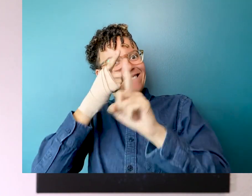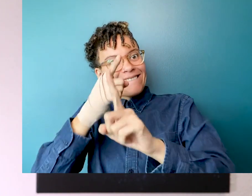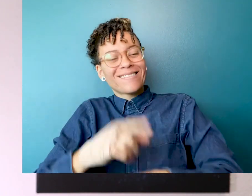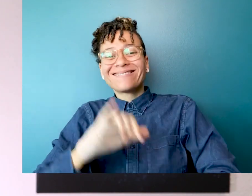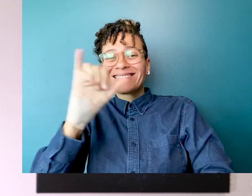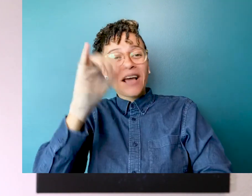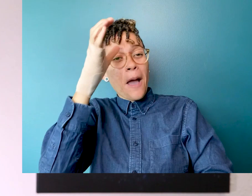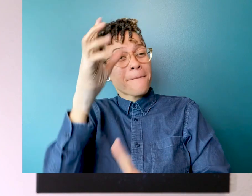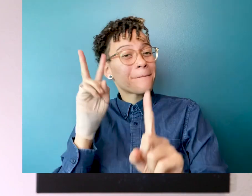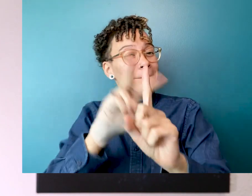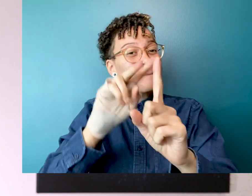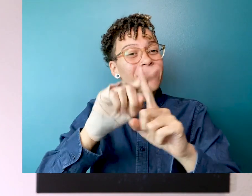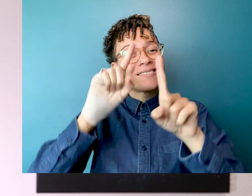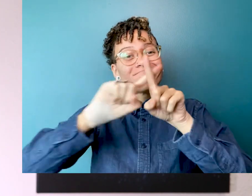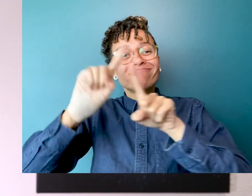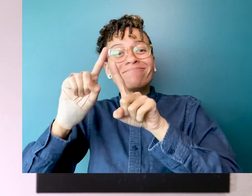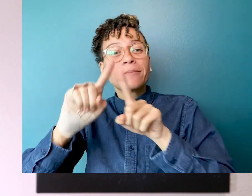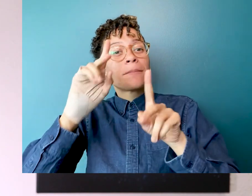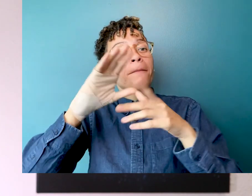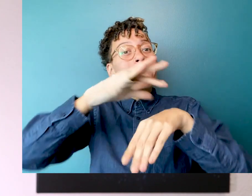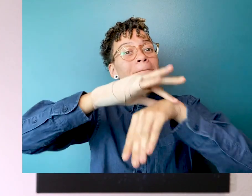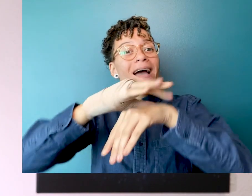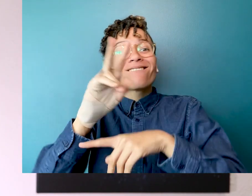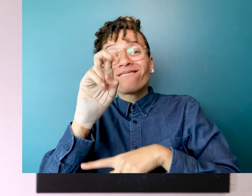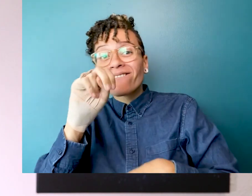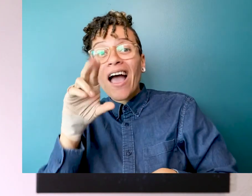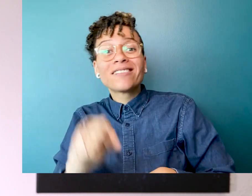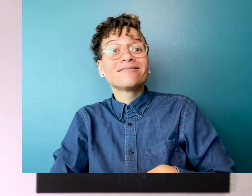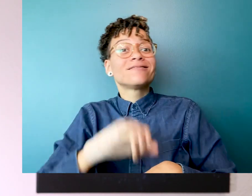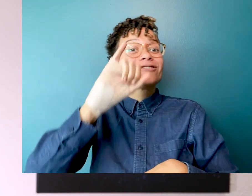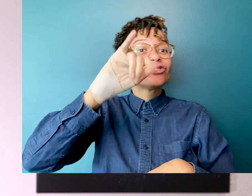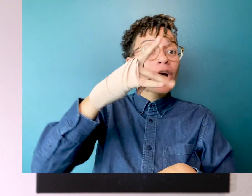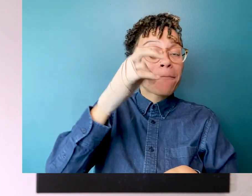versus Saturn moving into the fifth Whole Sign House and suddenly other topics related